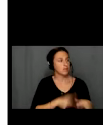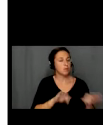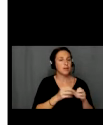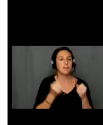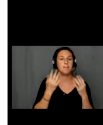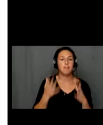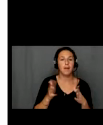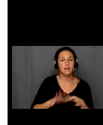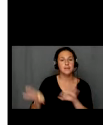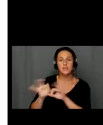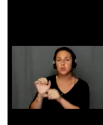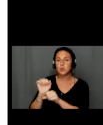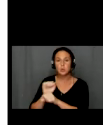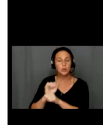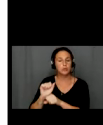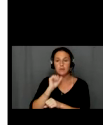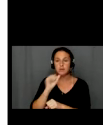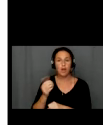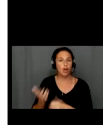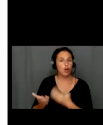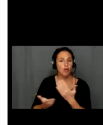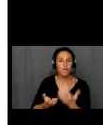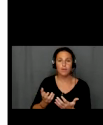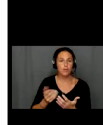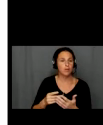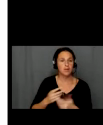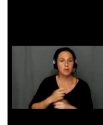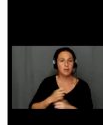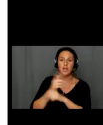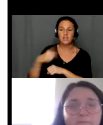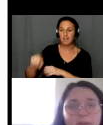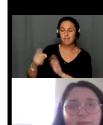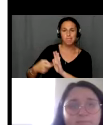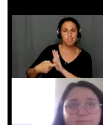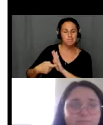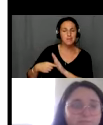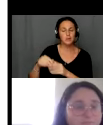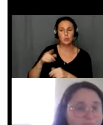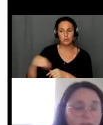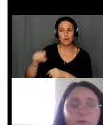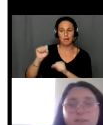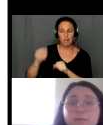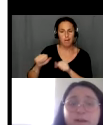aren't offered the protections they need to continue working in a way that